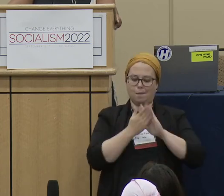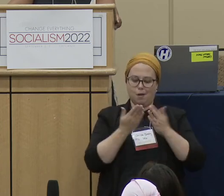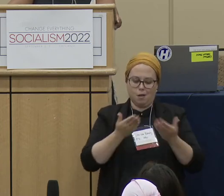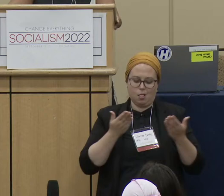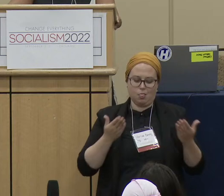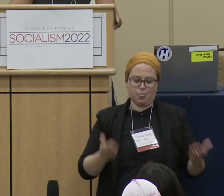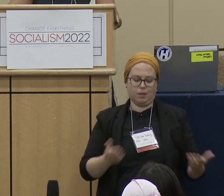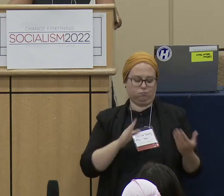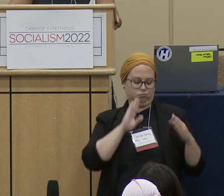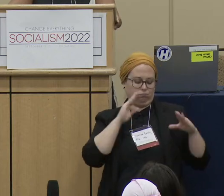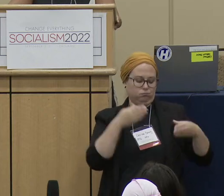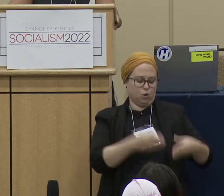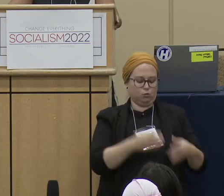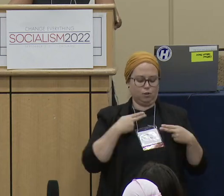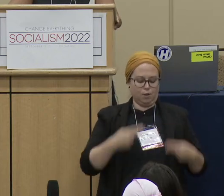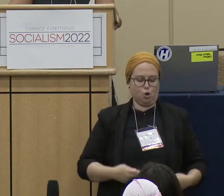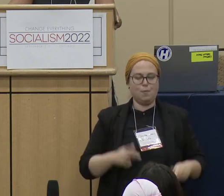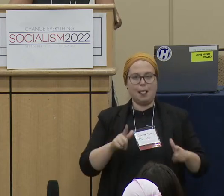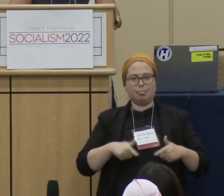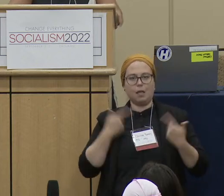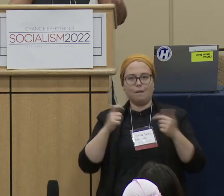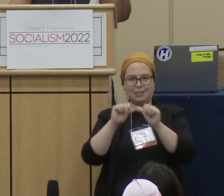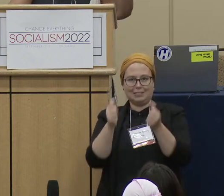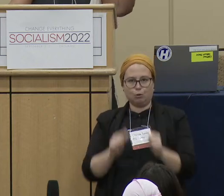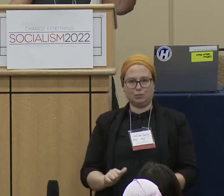against the commodification of human life and the degradation